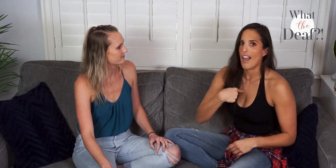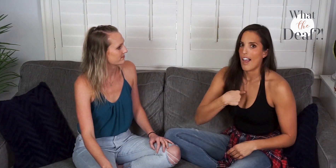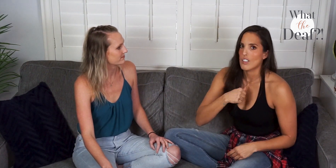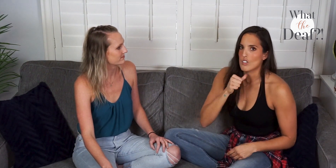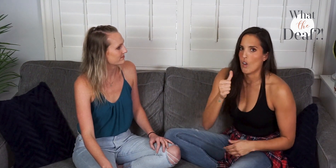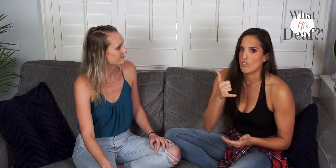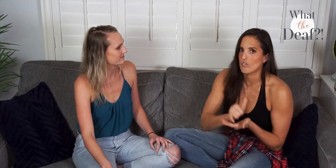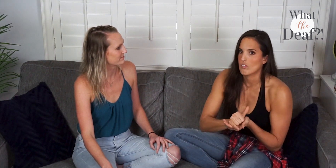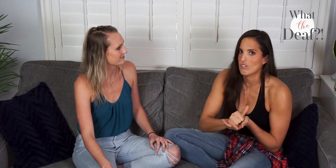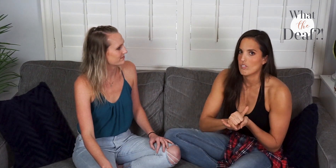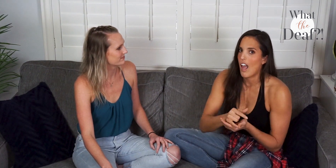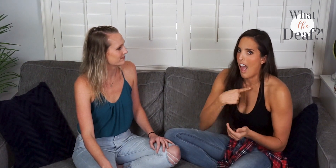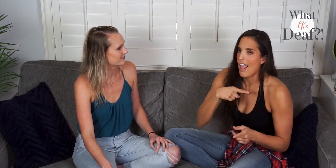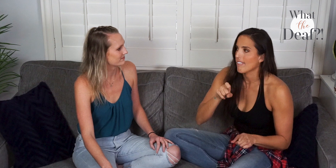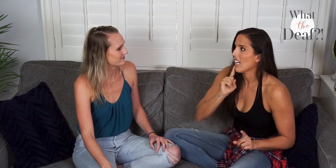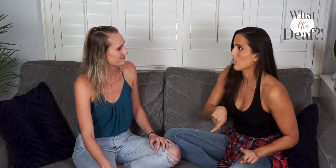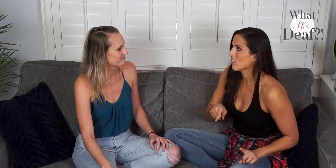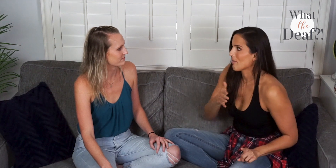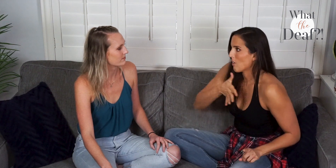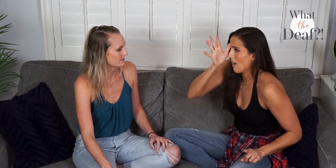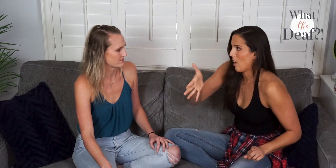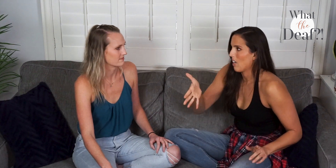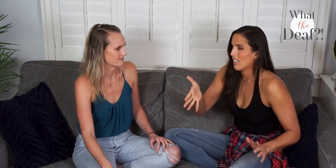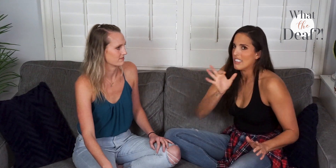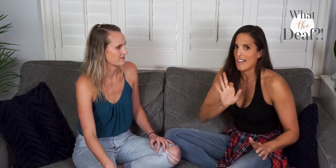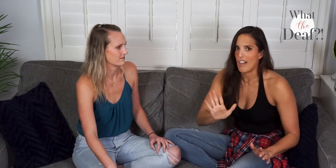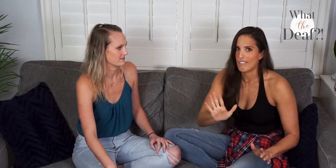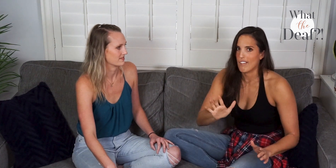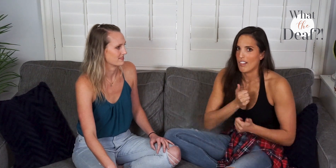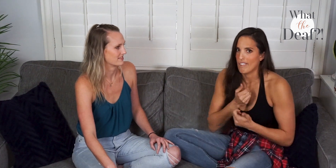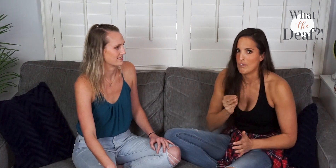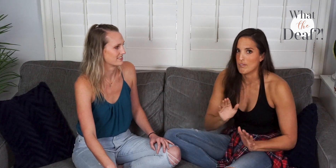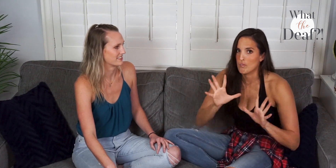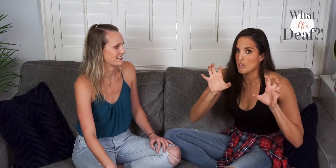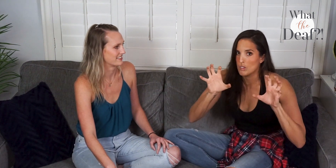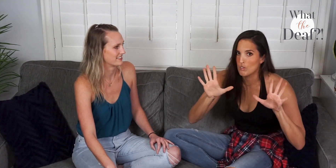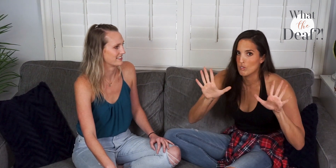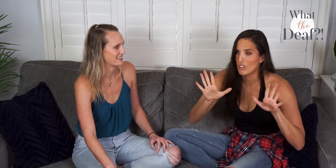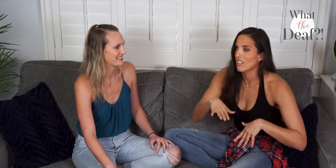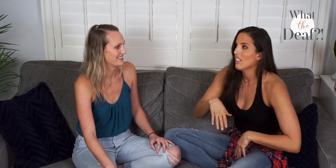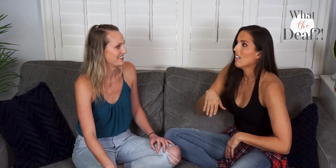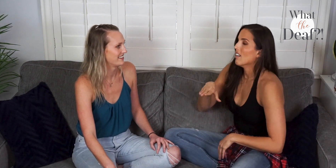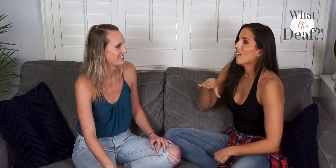and I do not hang up on my grandfather. I have to answer my grandpa. He's 95. I love him. He's a boo-boo.